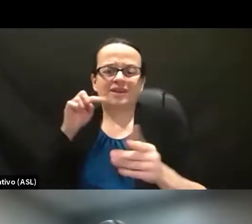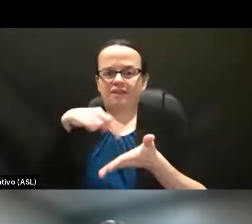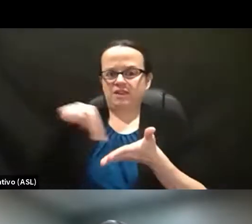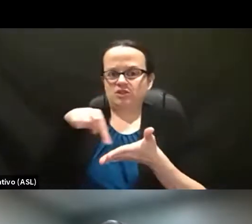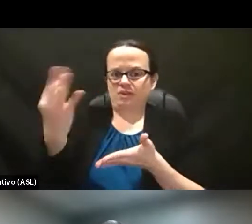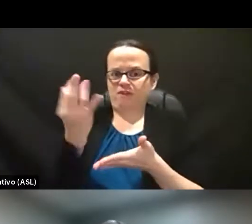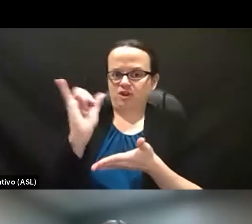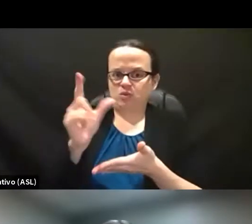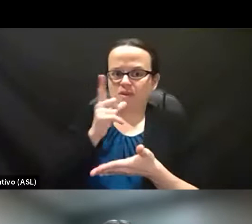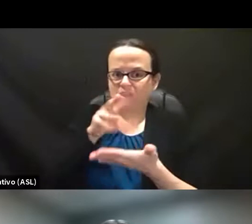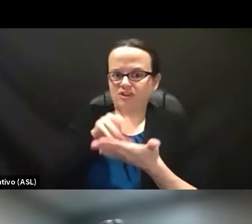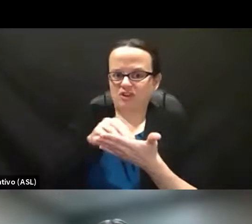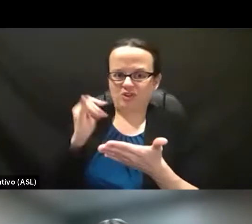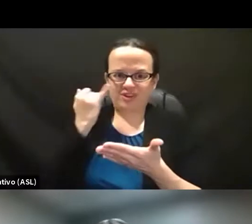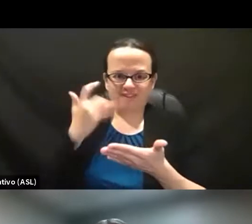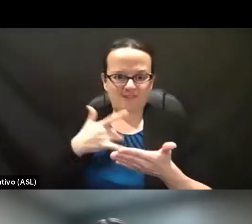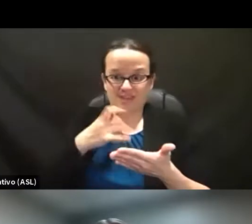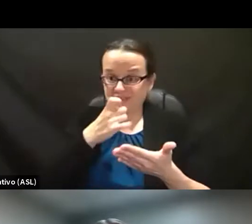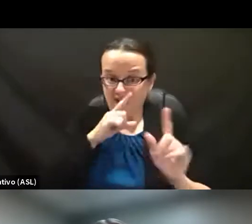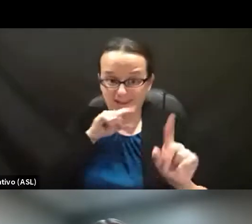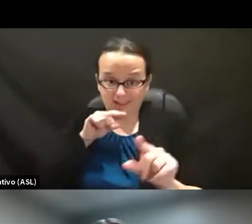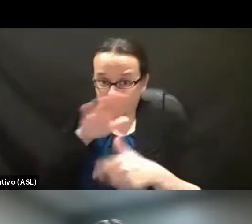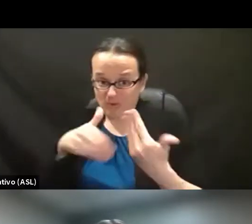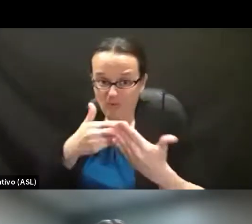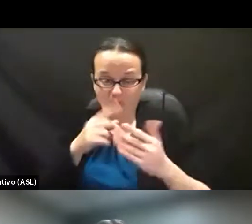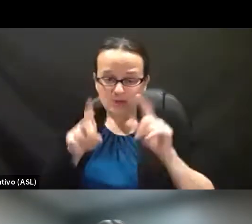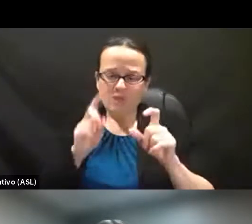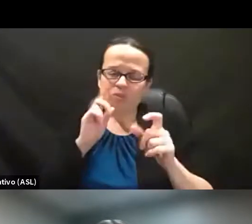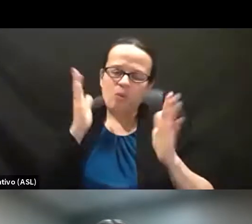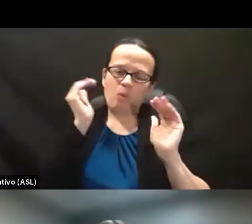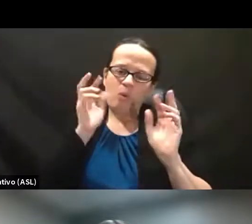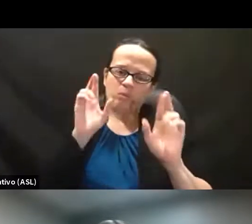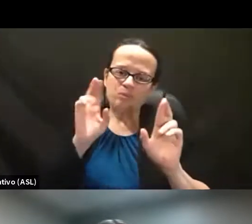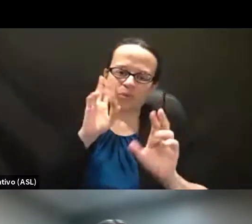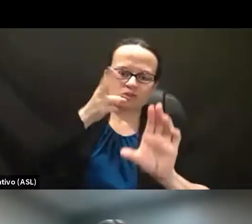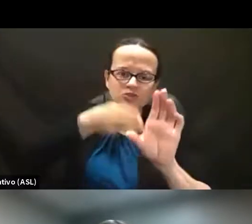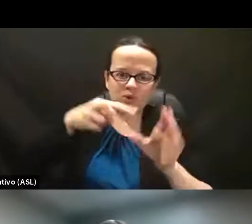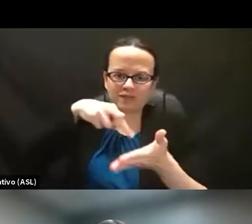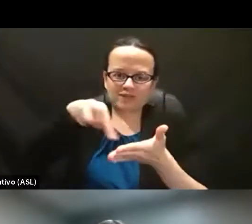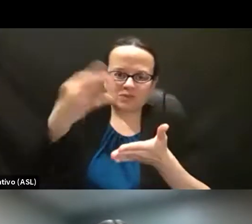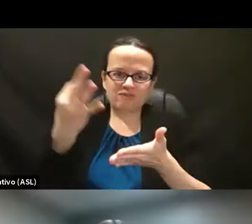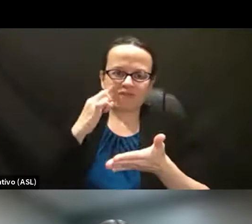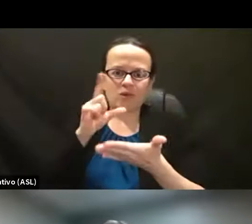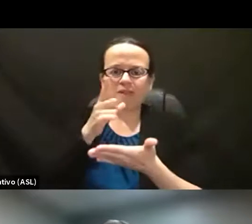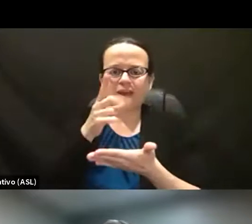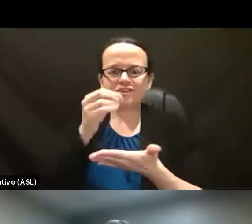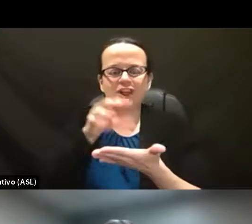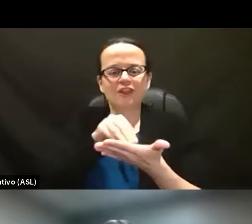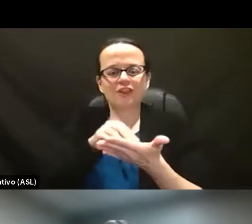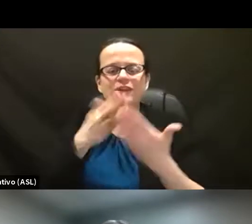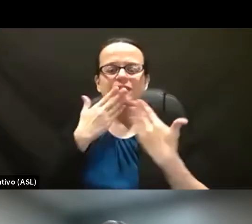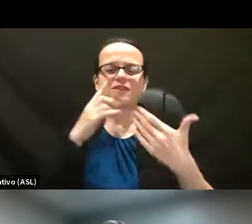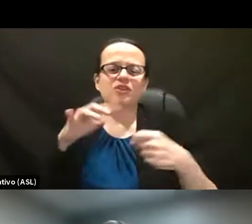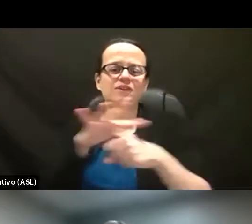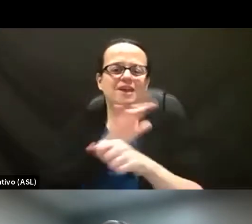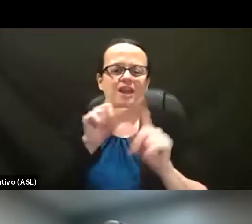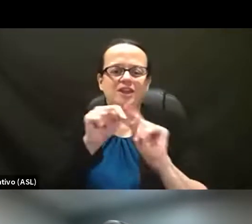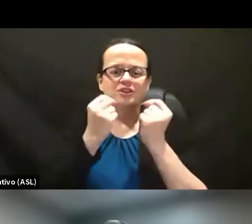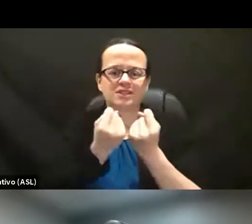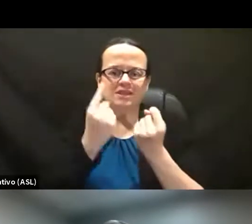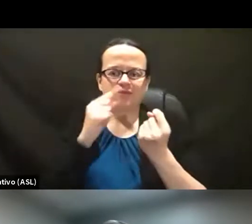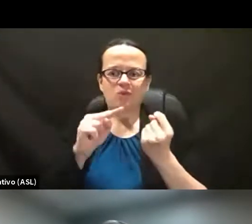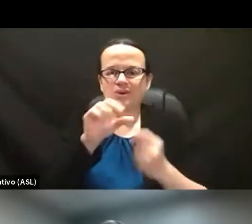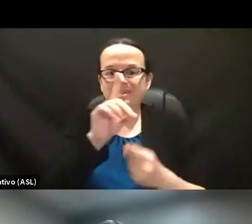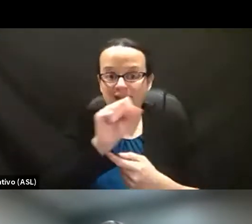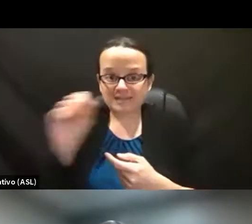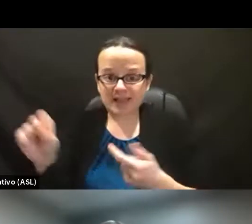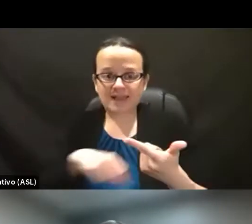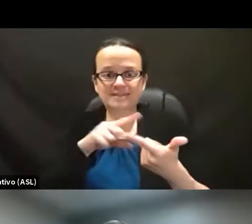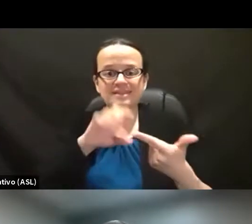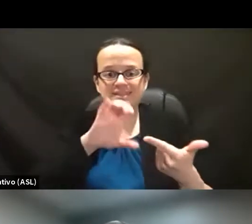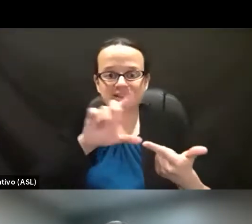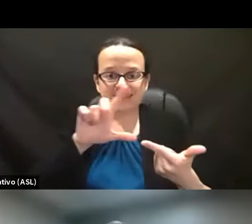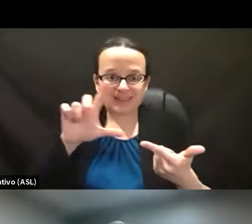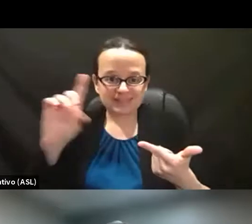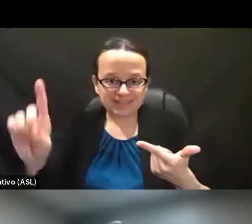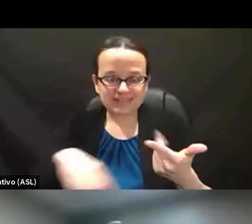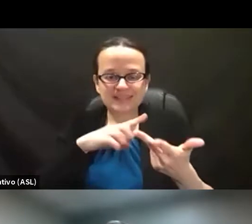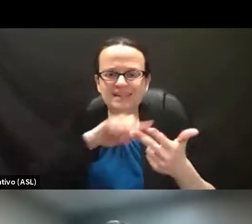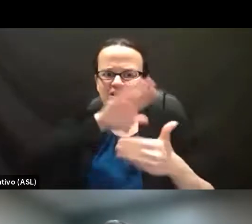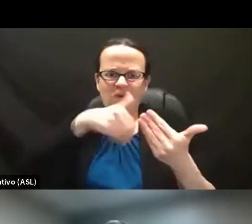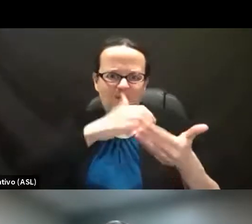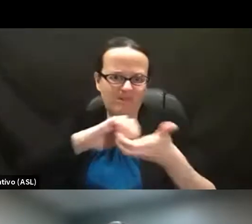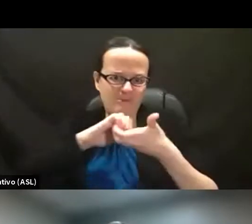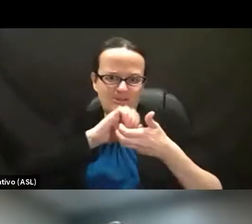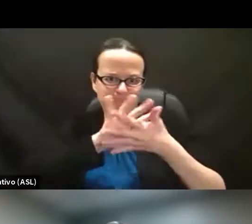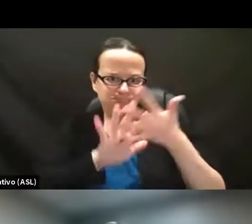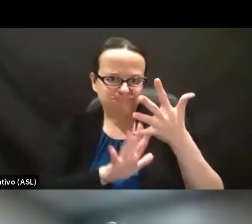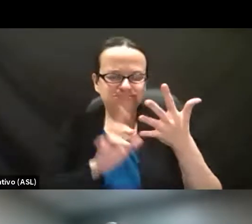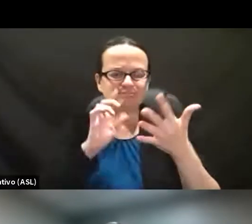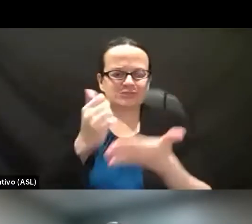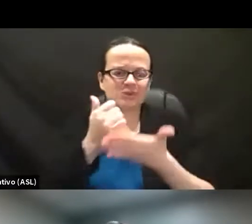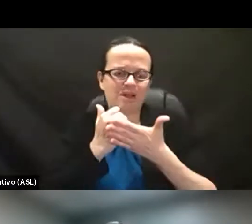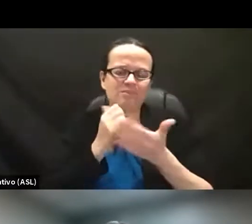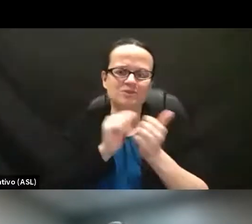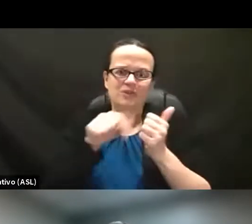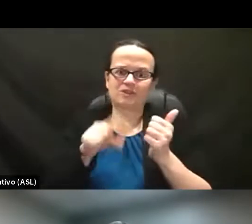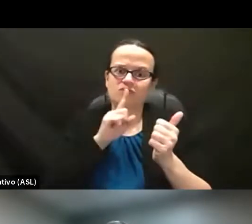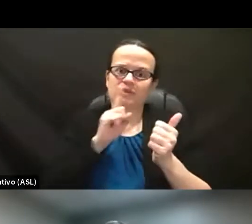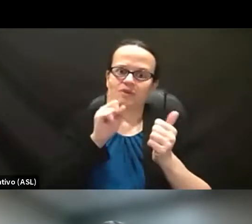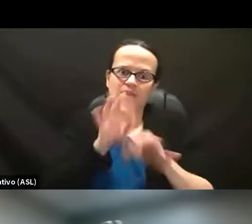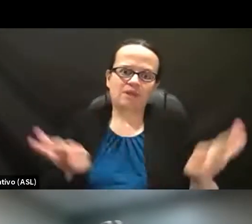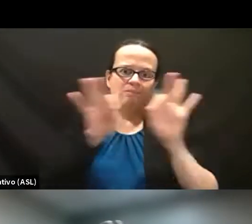Amber Carey Navarrete (Easterseals): If you fill your questions haven't all been answered we do hope that you will join us for that, and once again just thank you to the entire team here for for DSS CCL D and all of your partners here to bring us this really, really important information today.